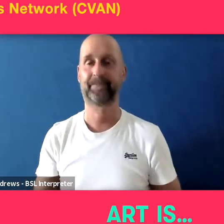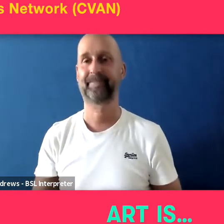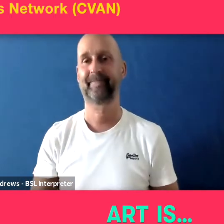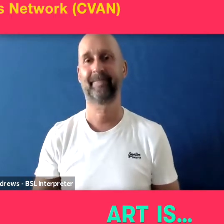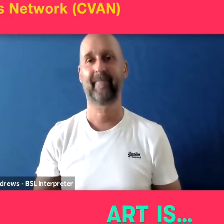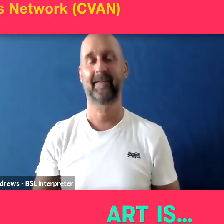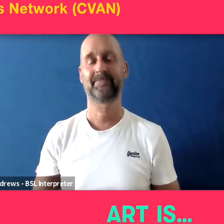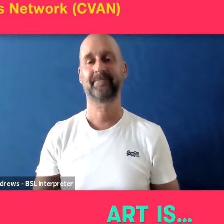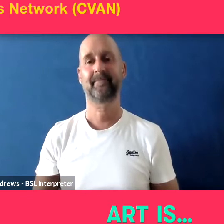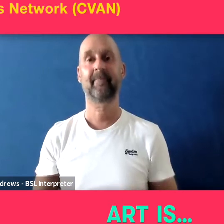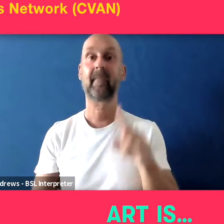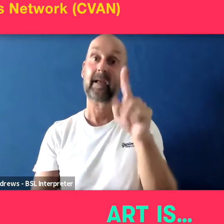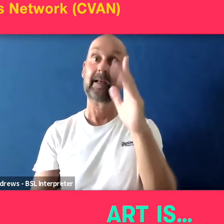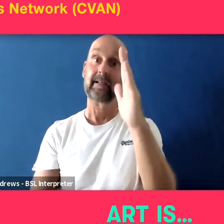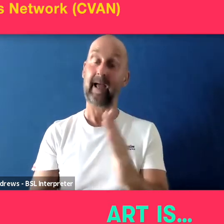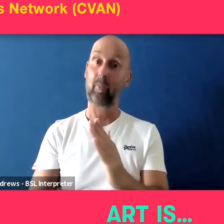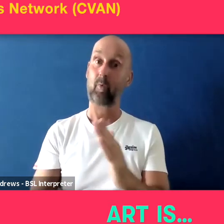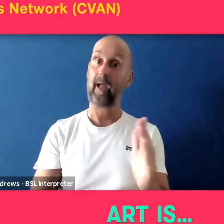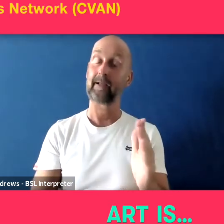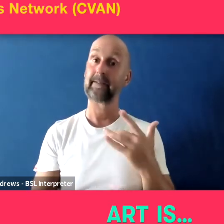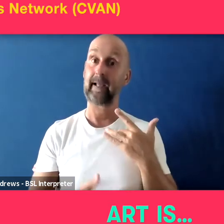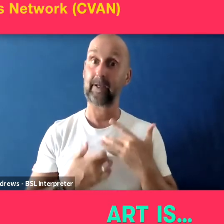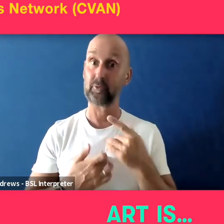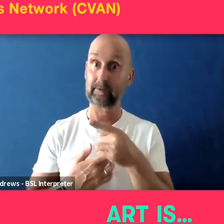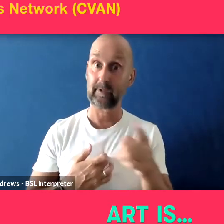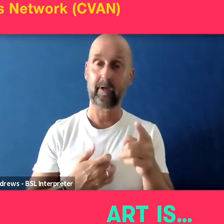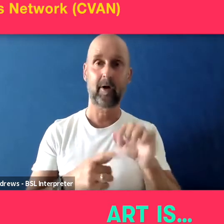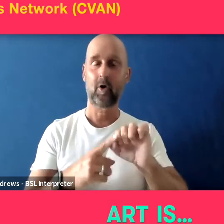If you live in the South West and interested in really radical youth programmes,